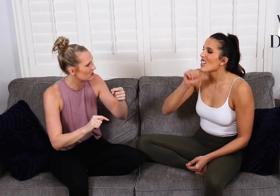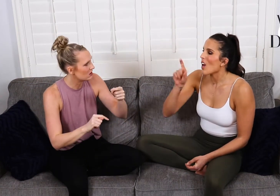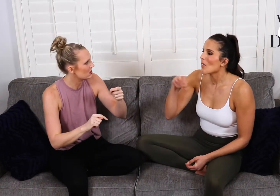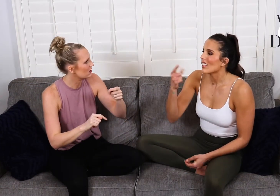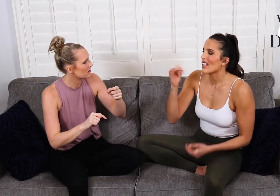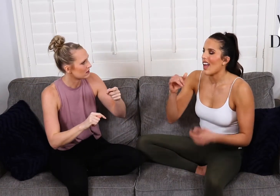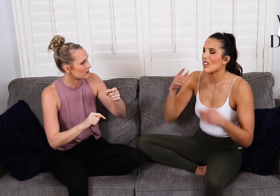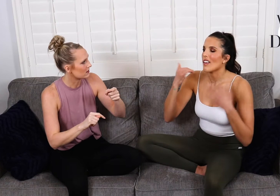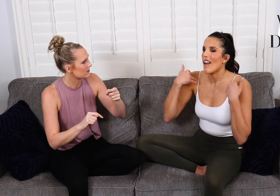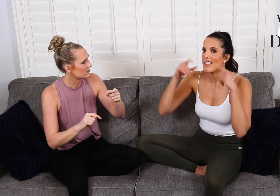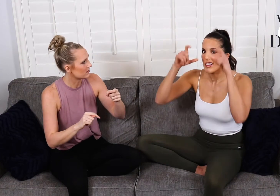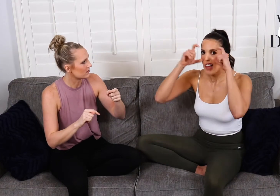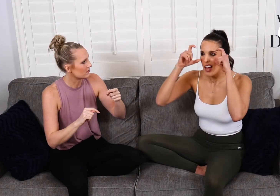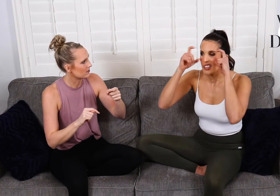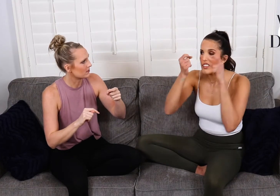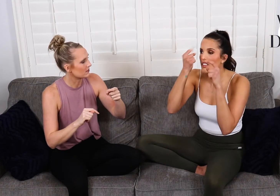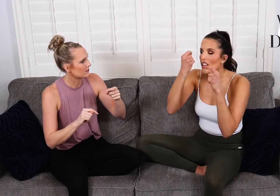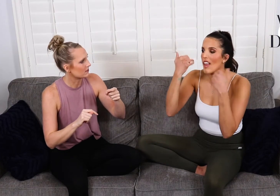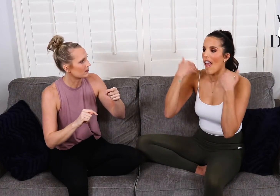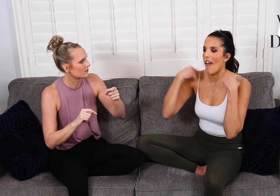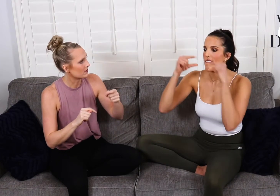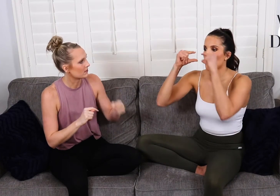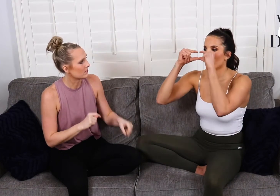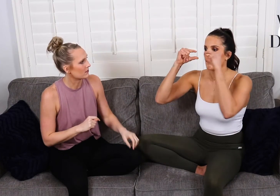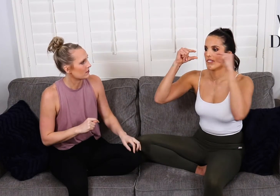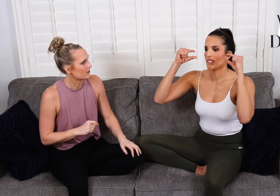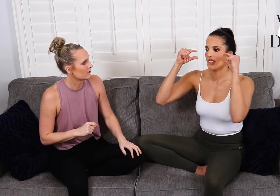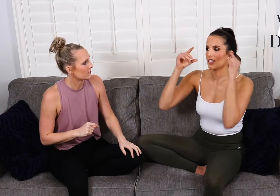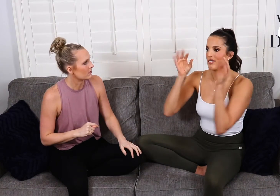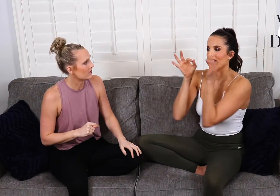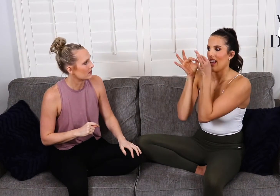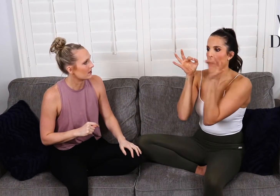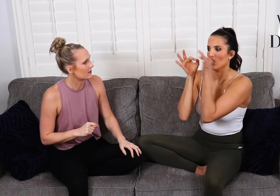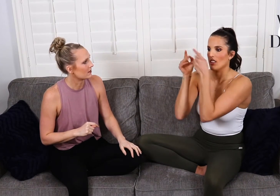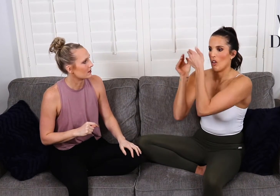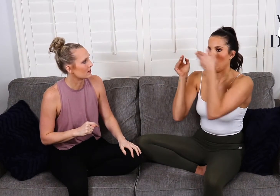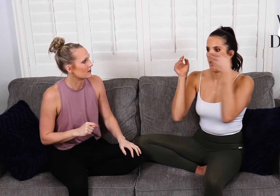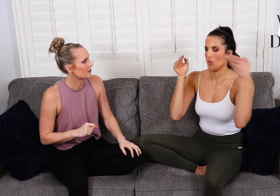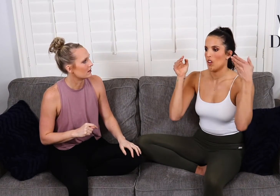Not only that, they have like the captions are literally at the bottom of your